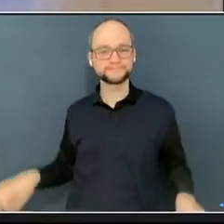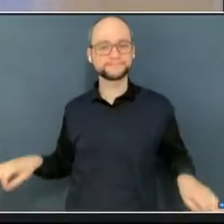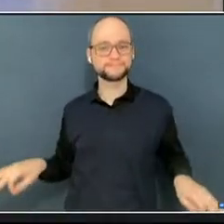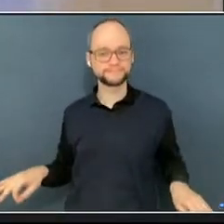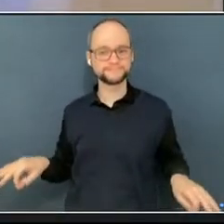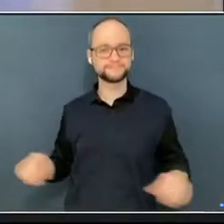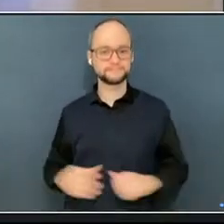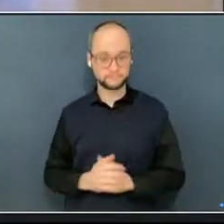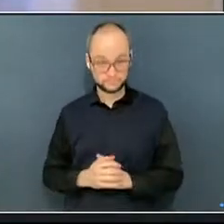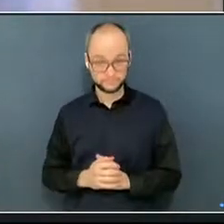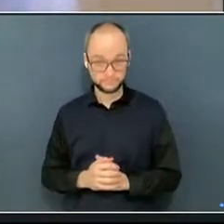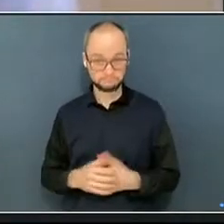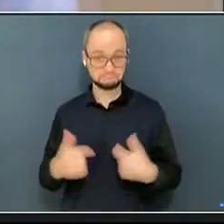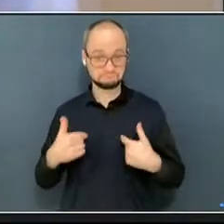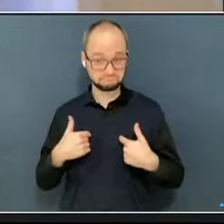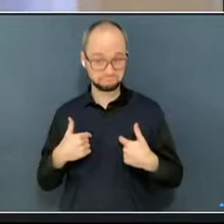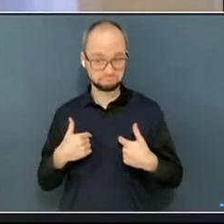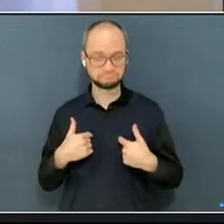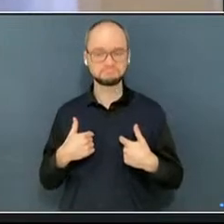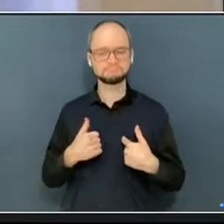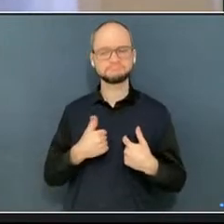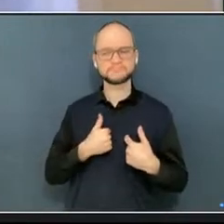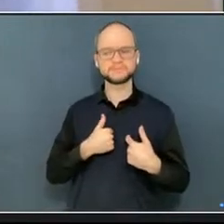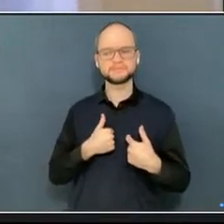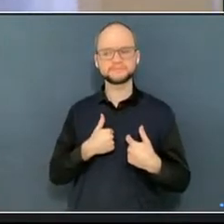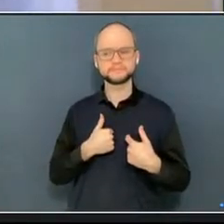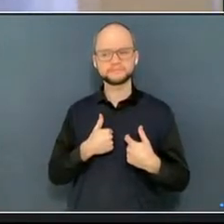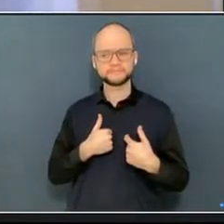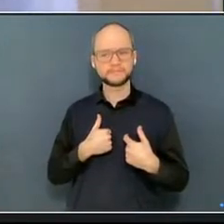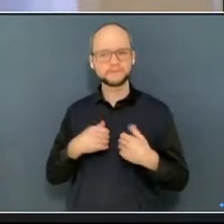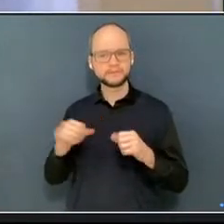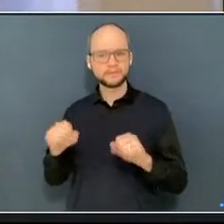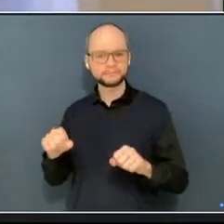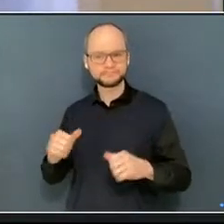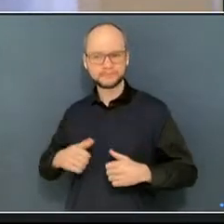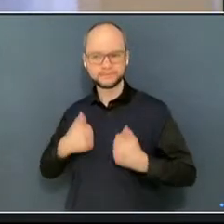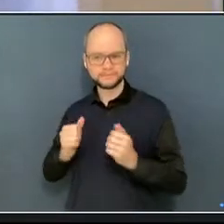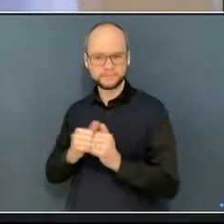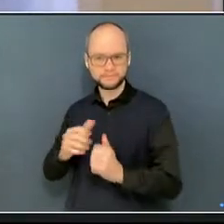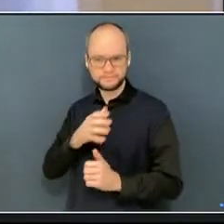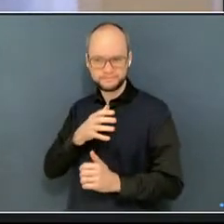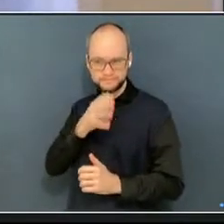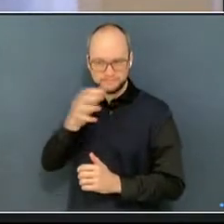the opportunity to live with my grandparents, my father's parents while attending Harvard grammar school.